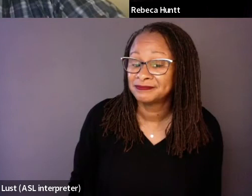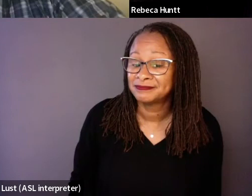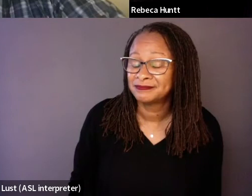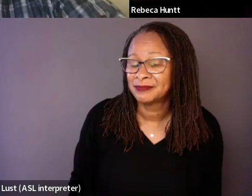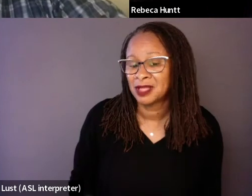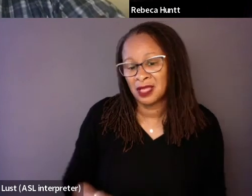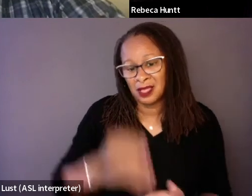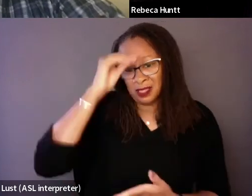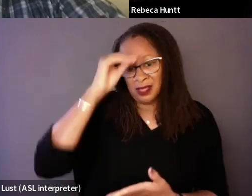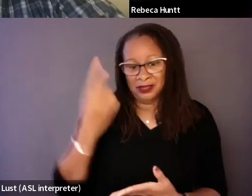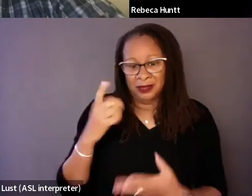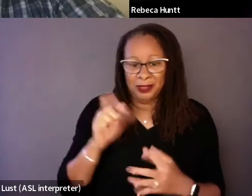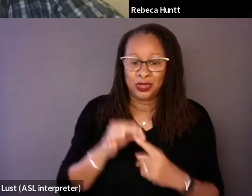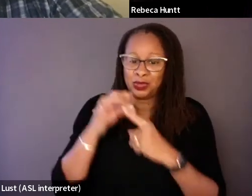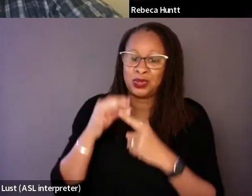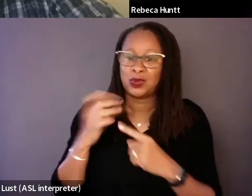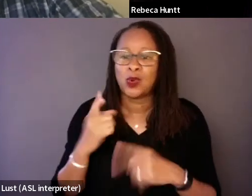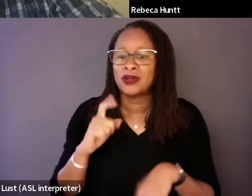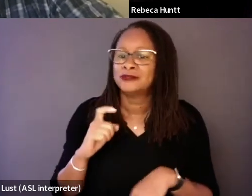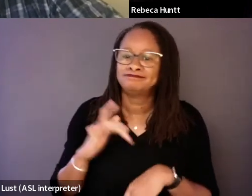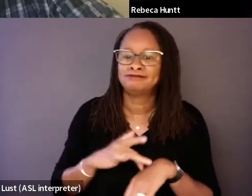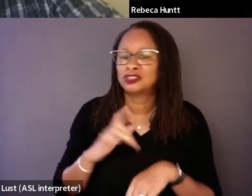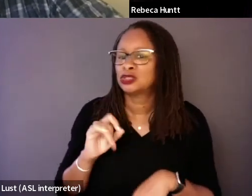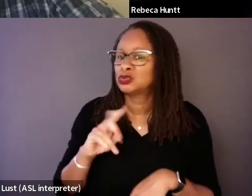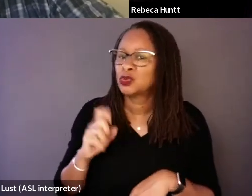Was there a touchstone or something that sort of clicked for you while in the making of it about who